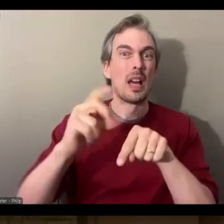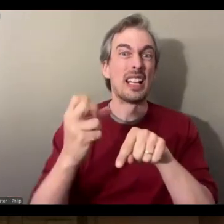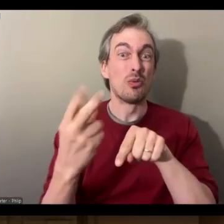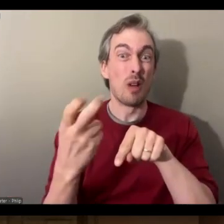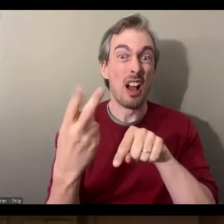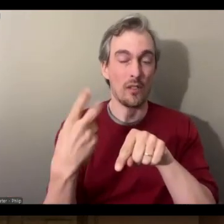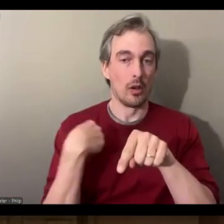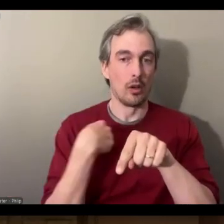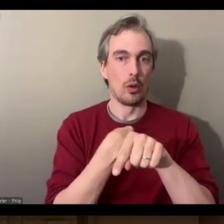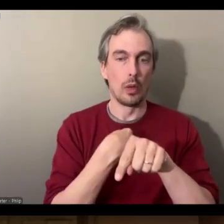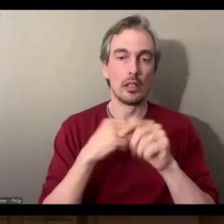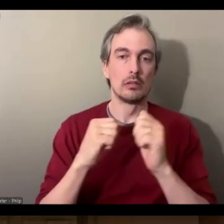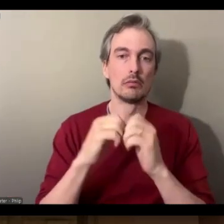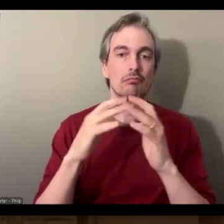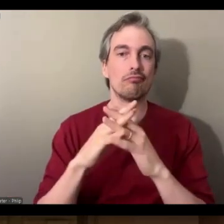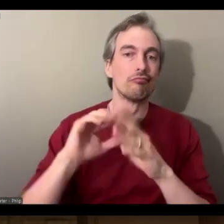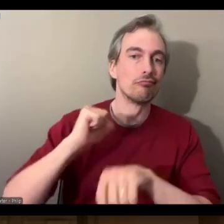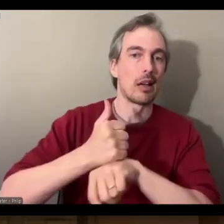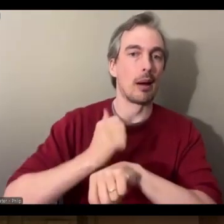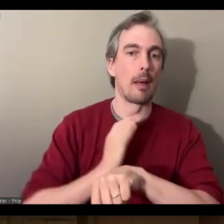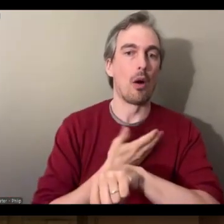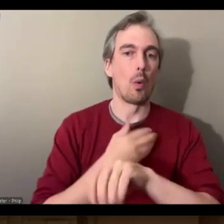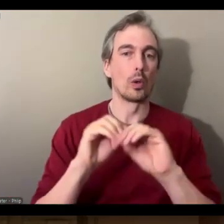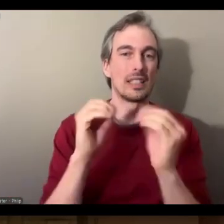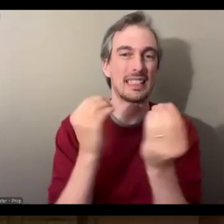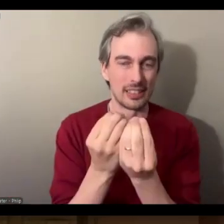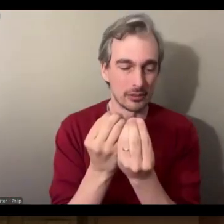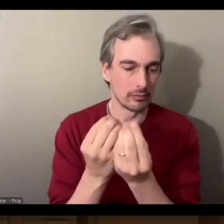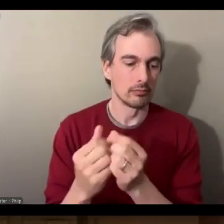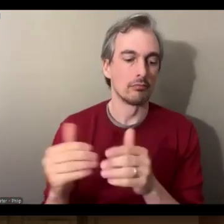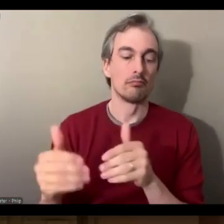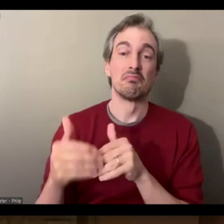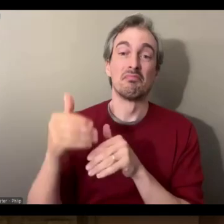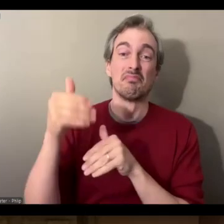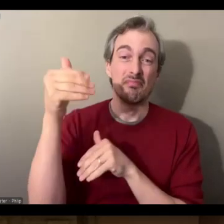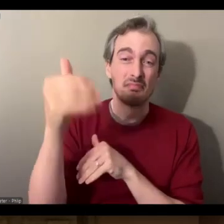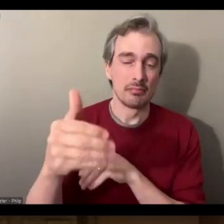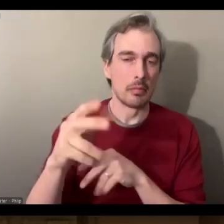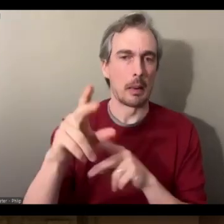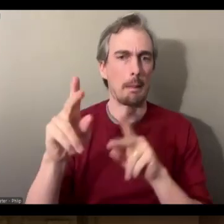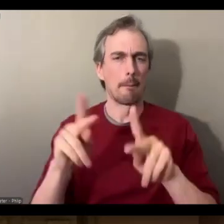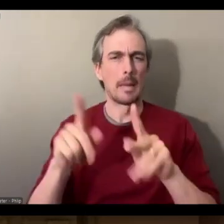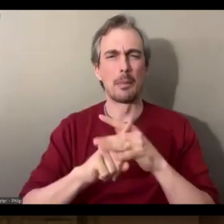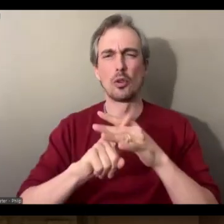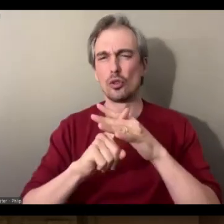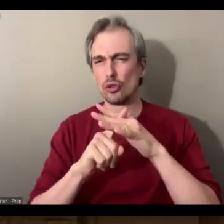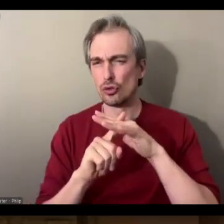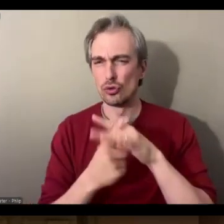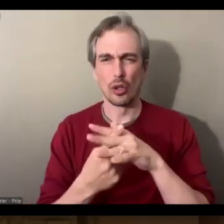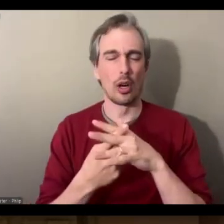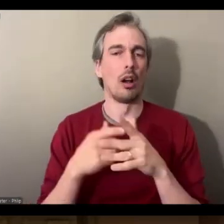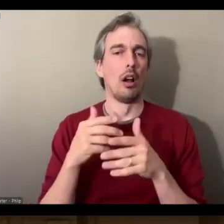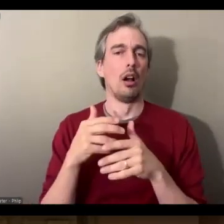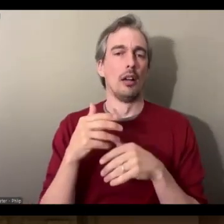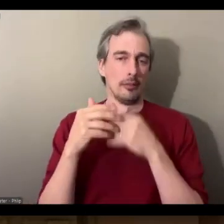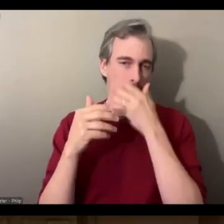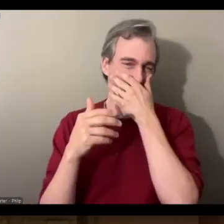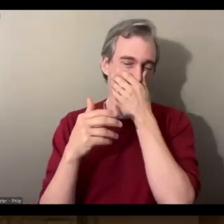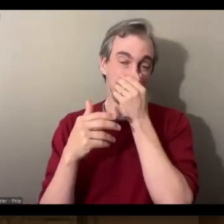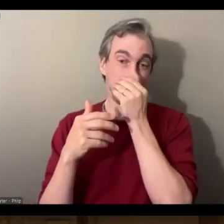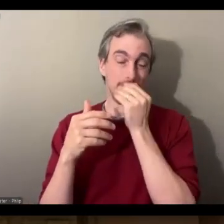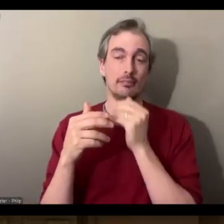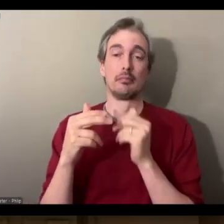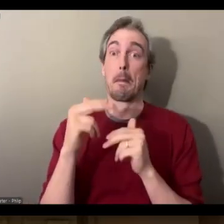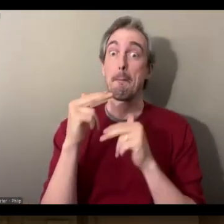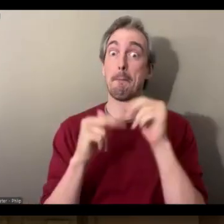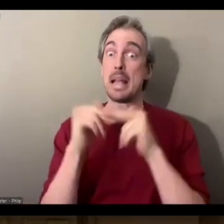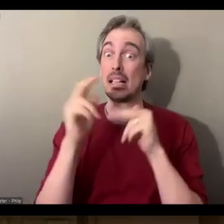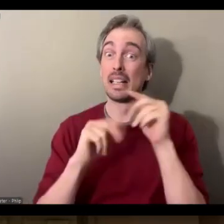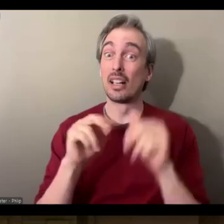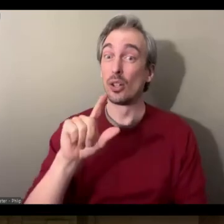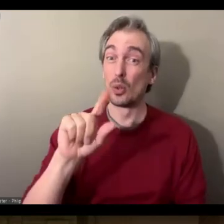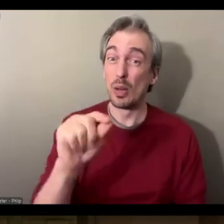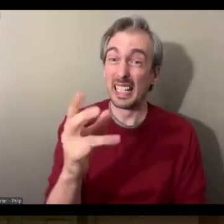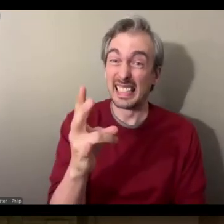competitions. Construction broke ground in 2017. And in 2023, almost exactly a year ago, our doors